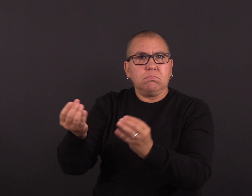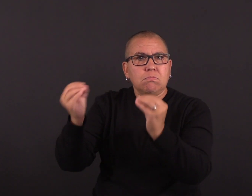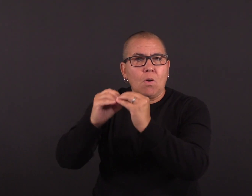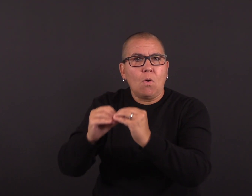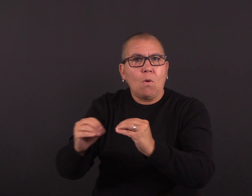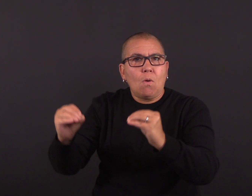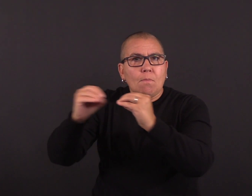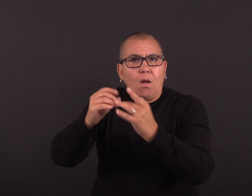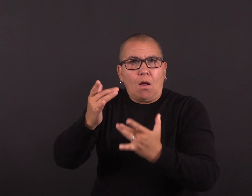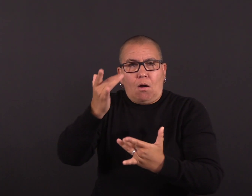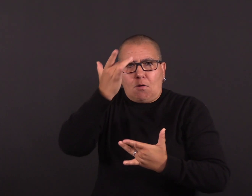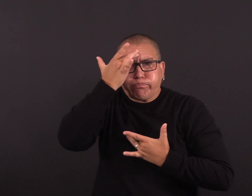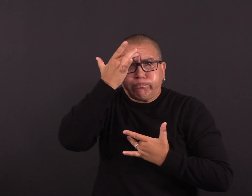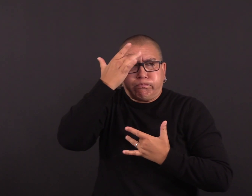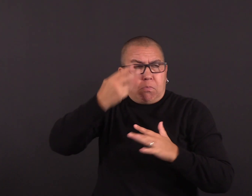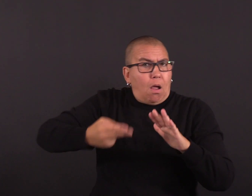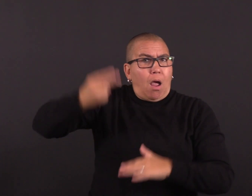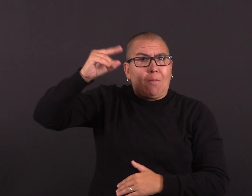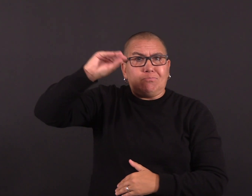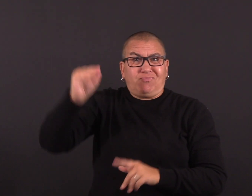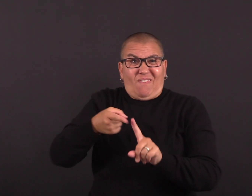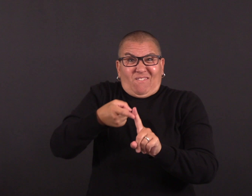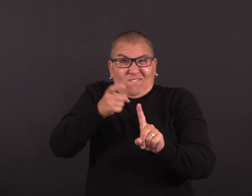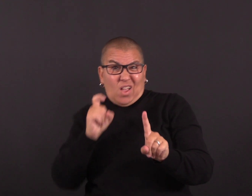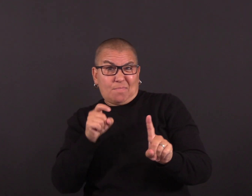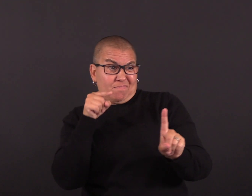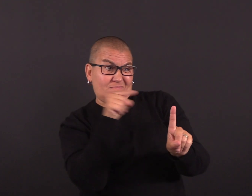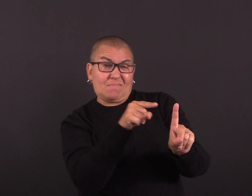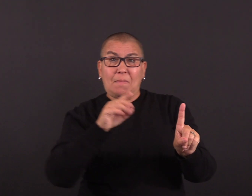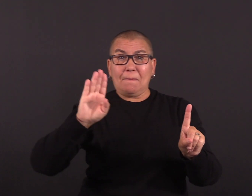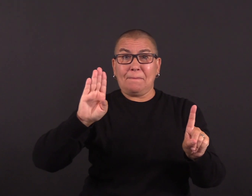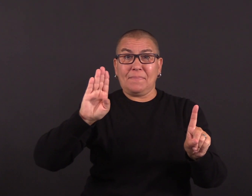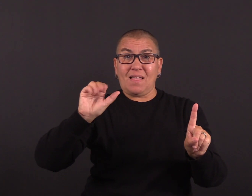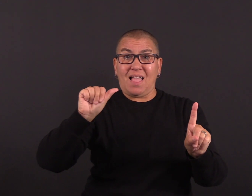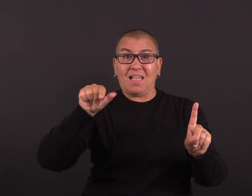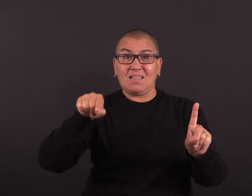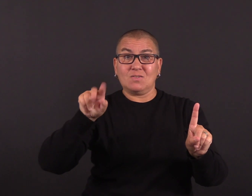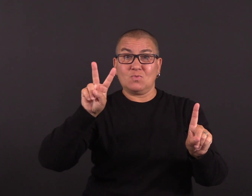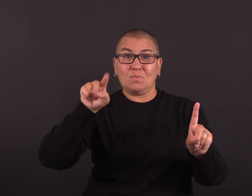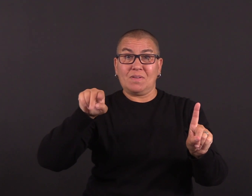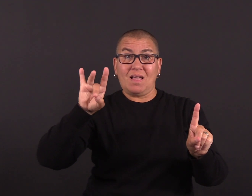comparisons across every test that's on the market, every test that's in development,